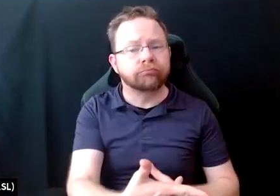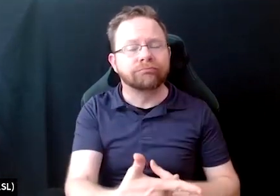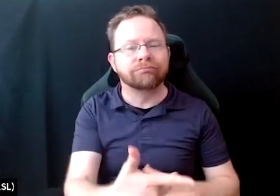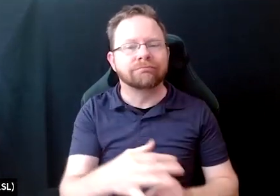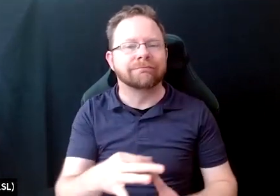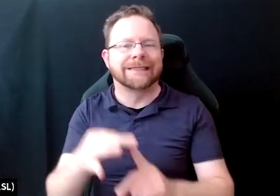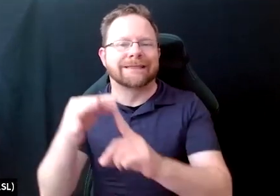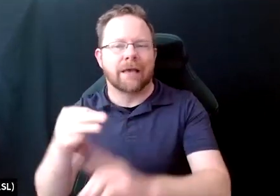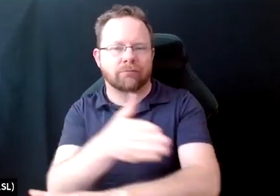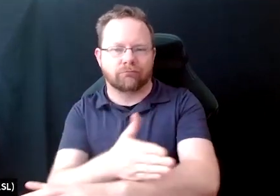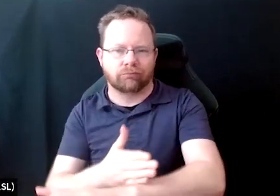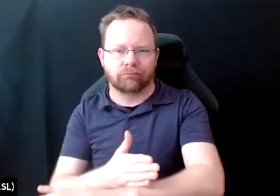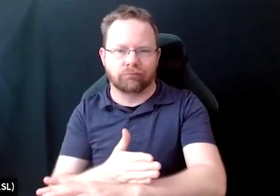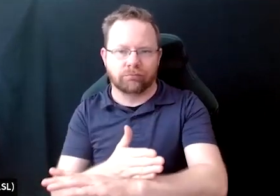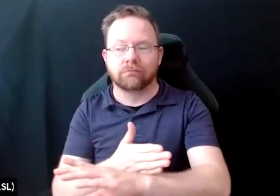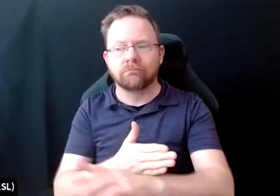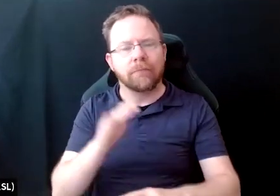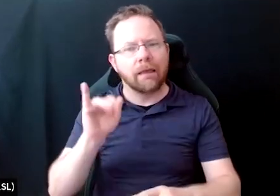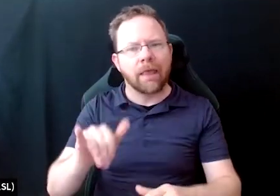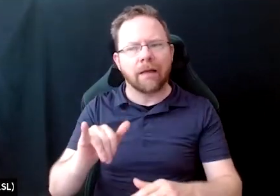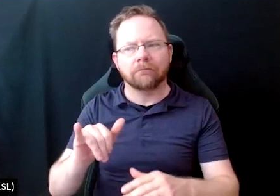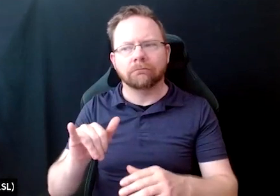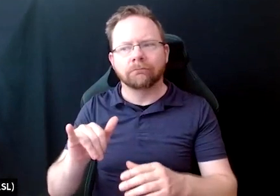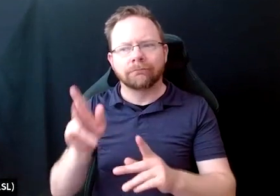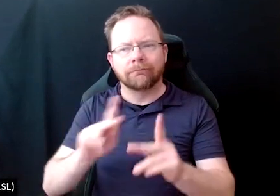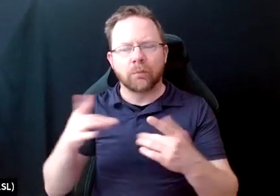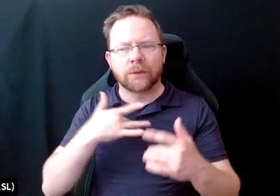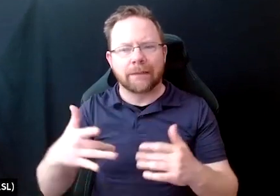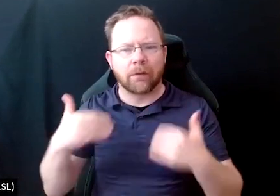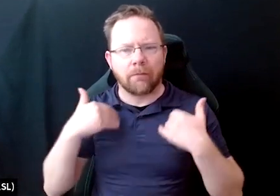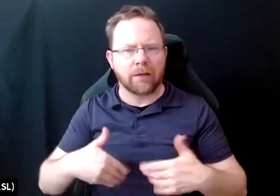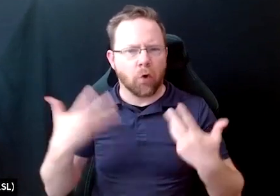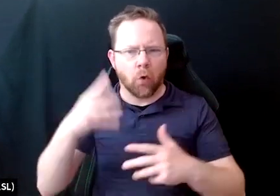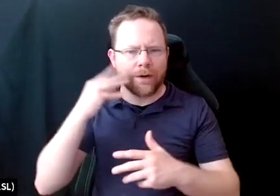which has gone to space before. Length of medical history is a risk factor.